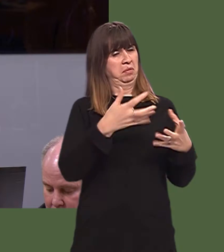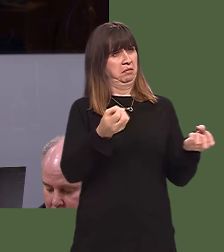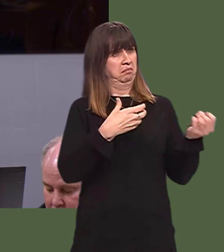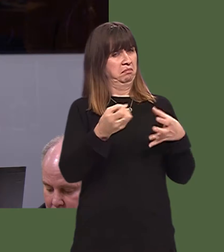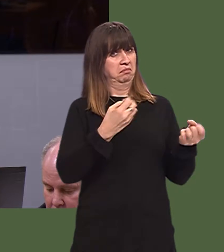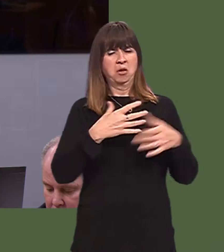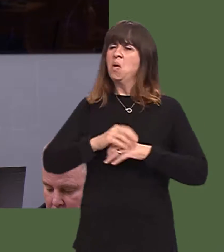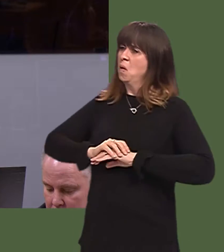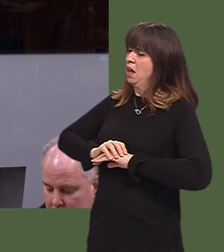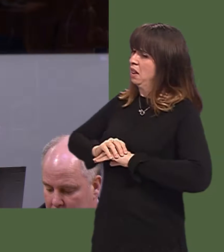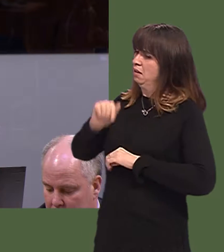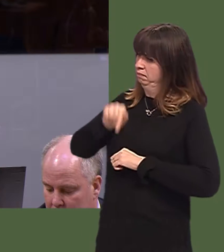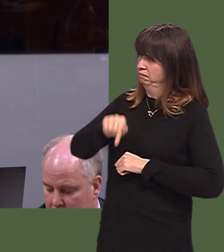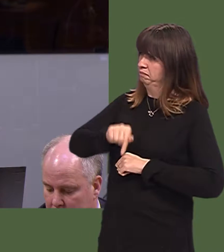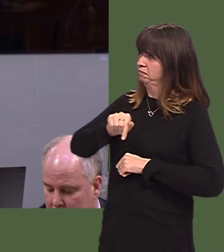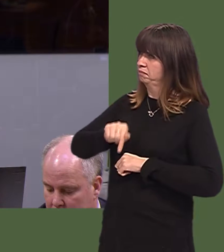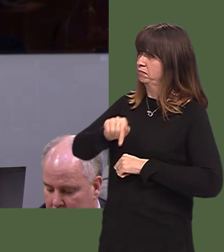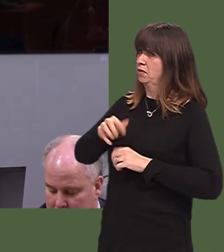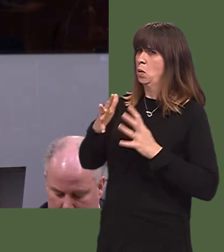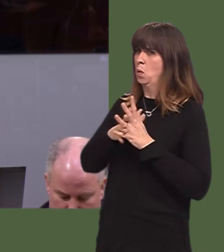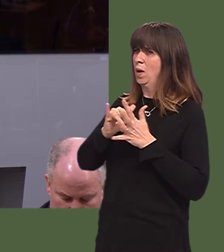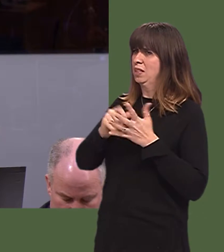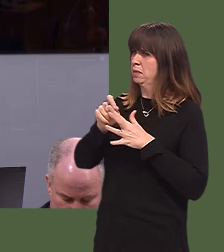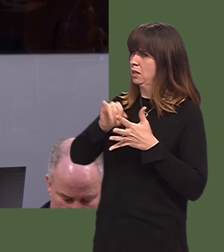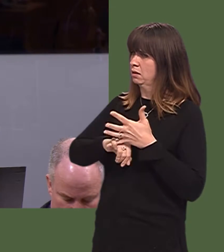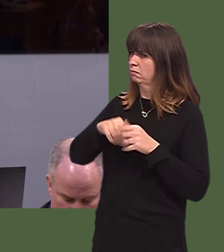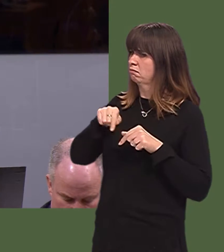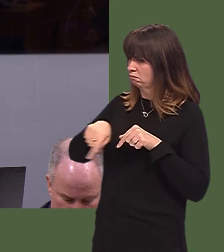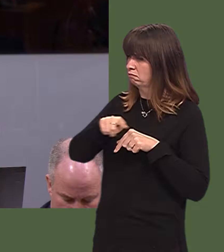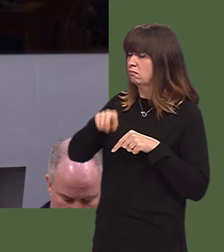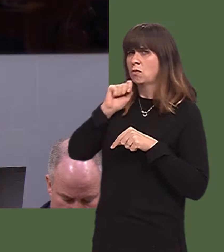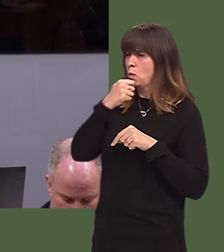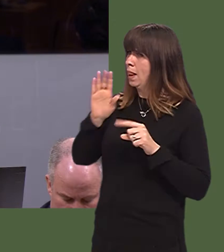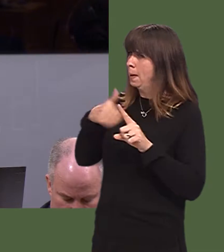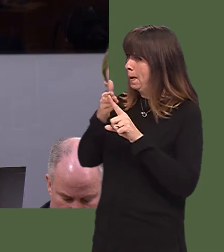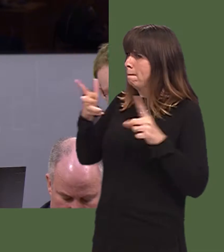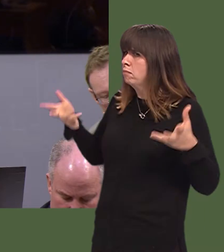during this cycle of the WESPs would be on promoting the Welsh language.